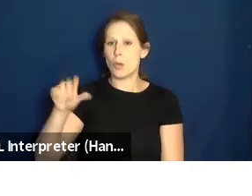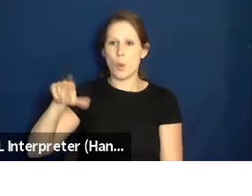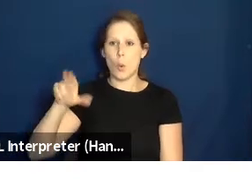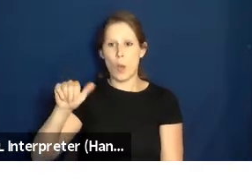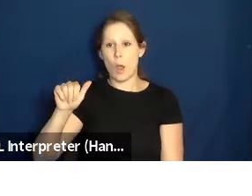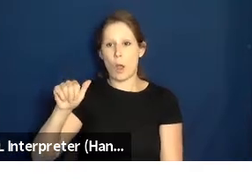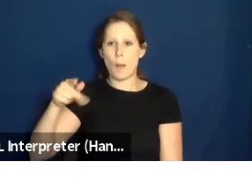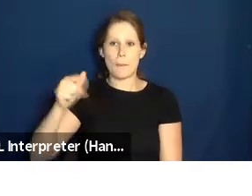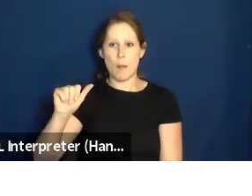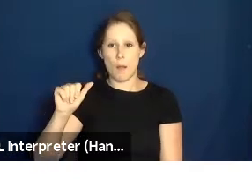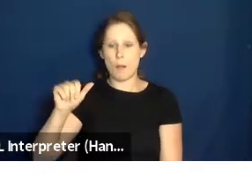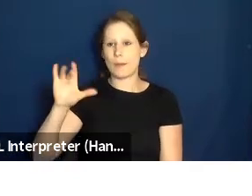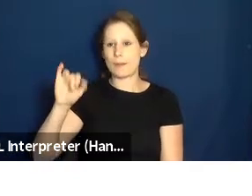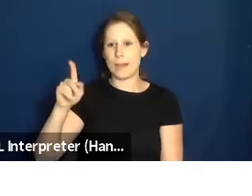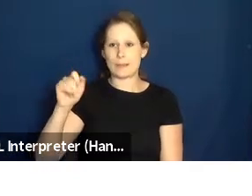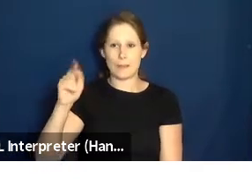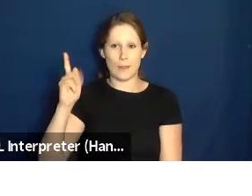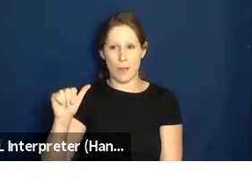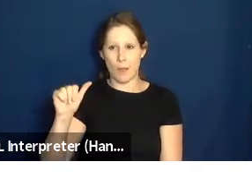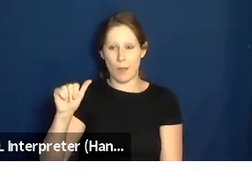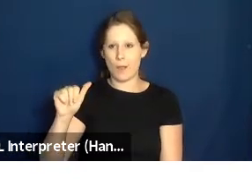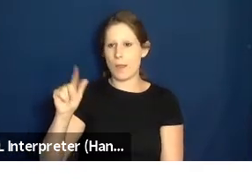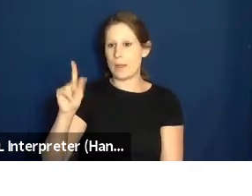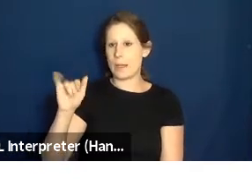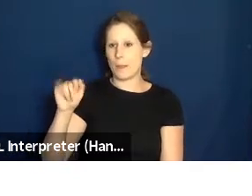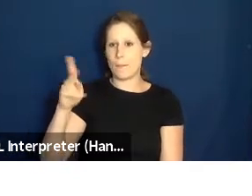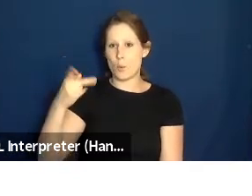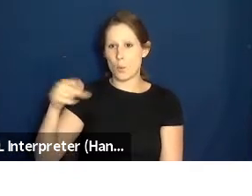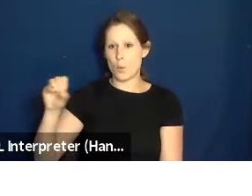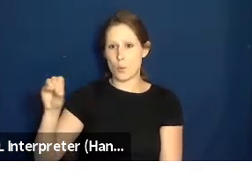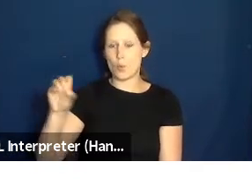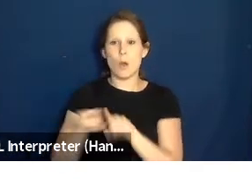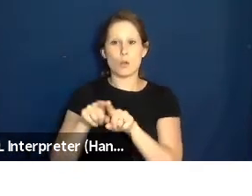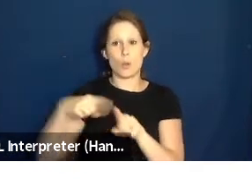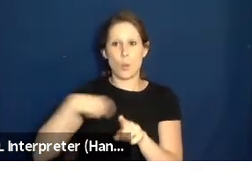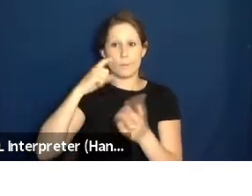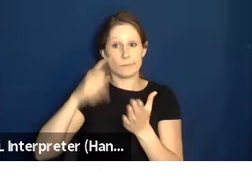Kaskaskia, and Kickapoo. We also acknowledge those tribes who passed near our area during their